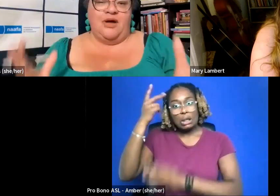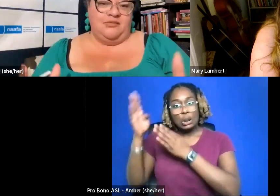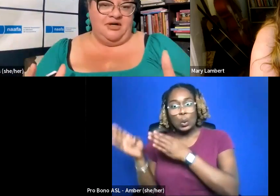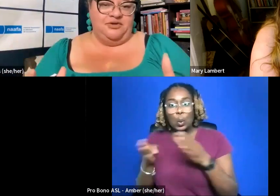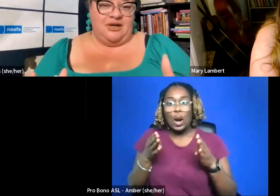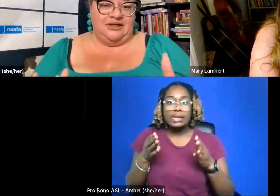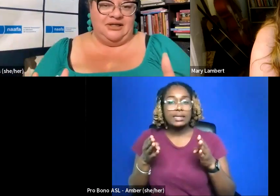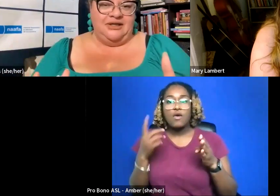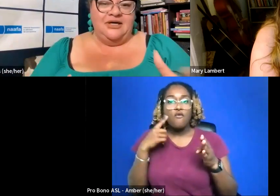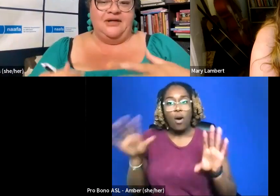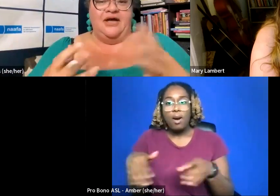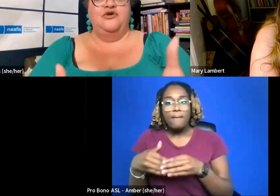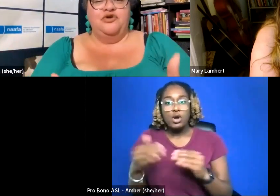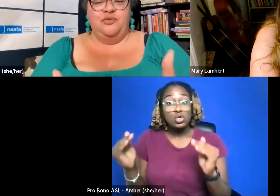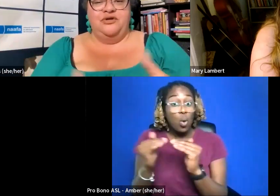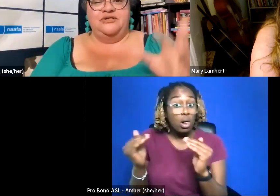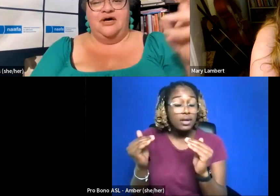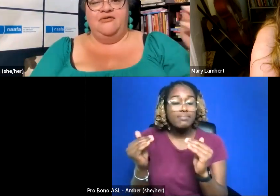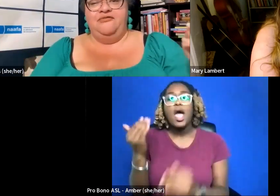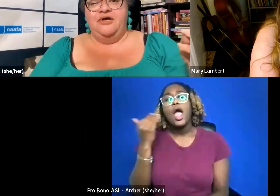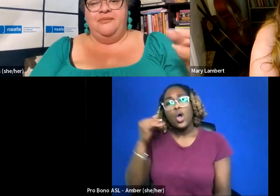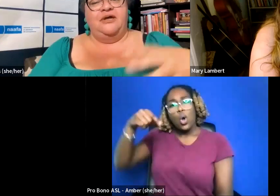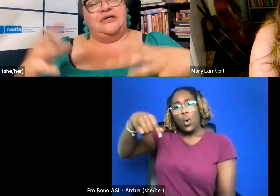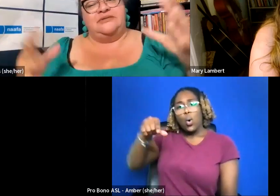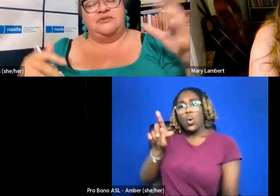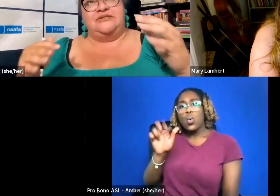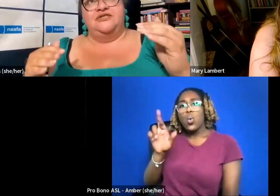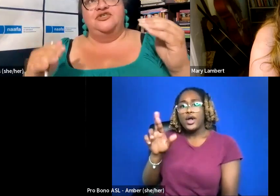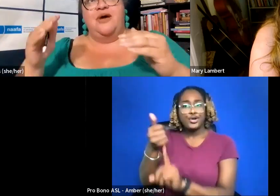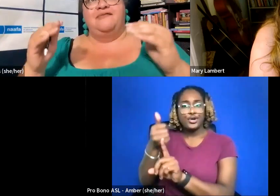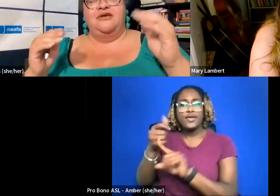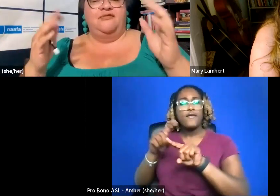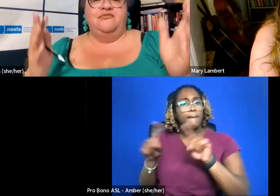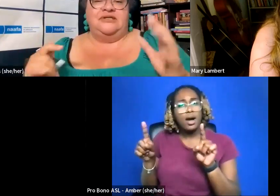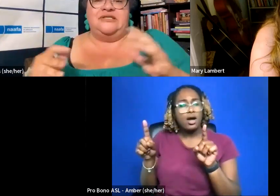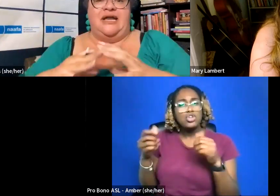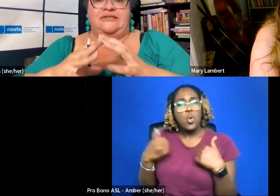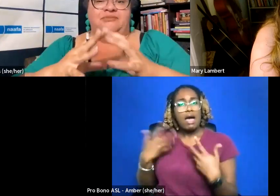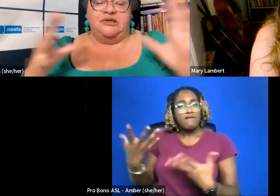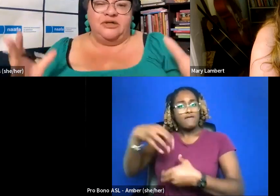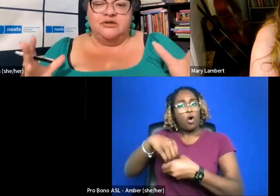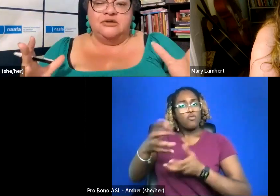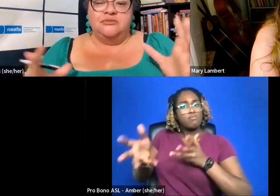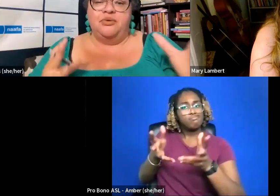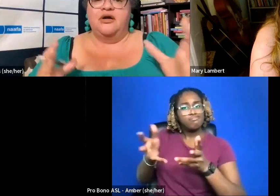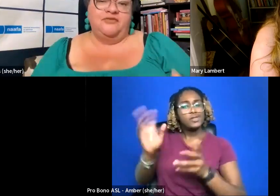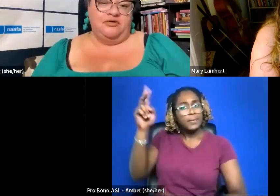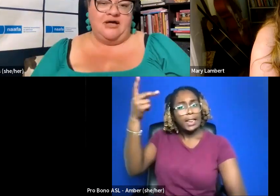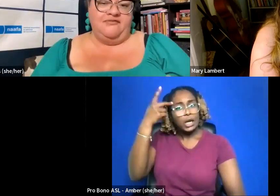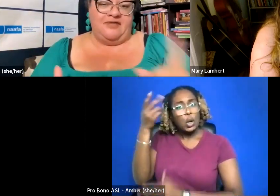around marriage equality? Like, I know you're queer yourself, but like, was that did you have an involvement in that as a political part of your life?